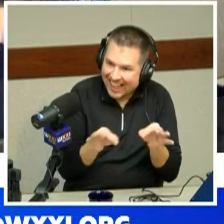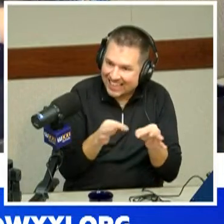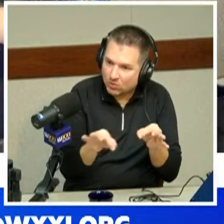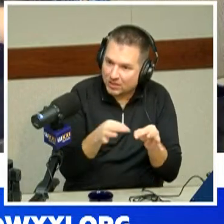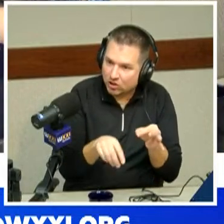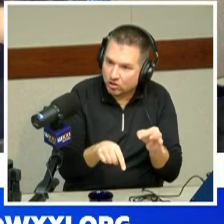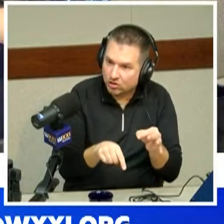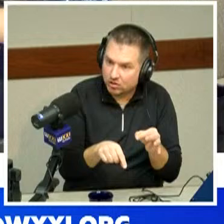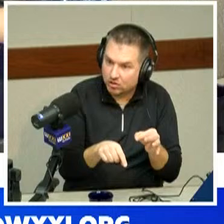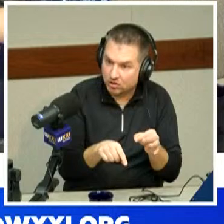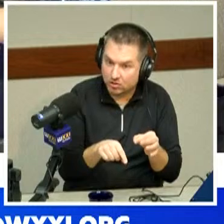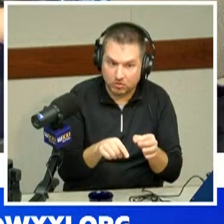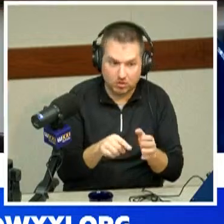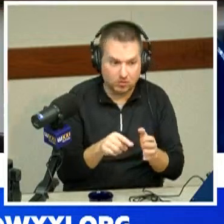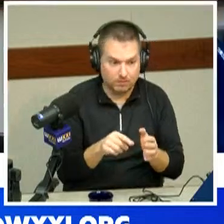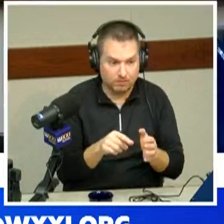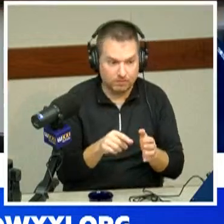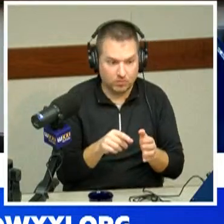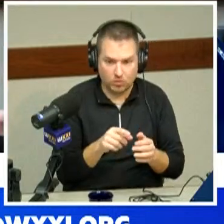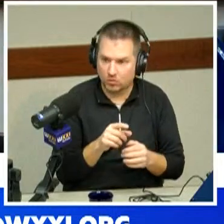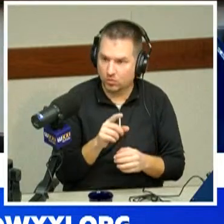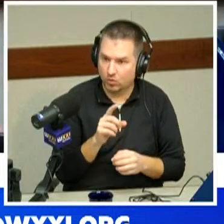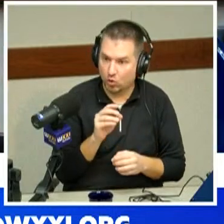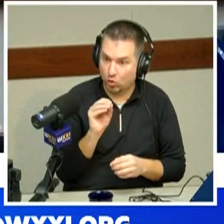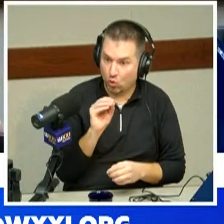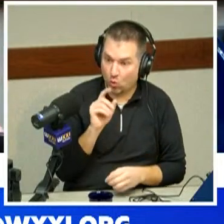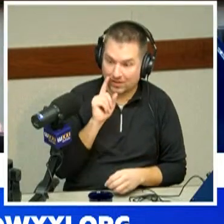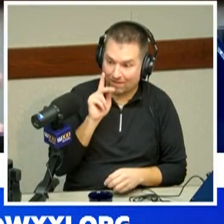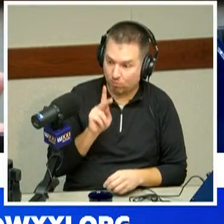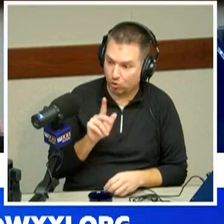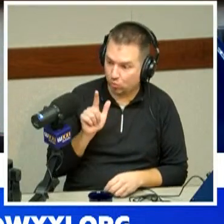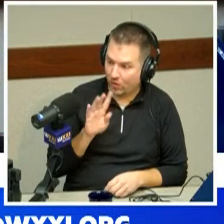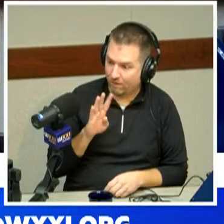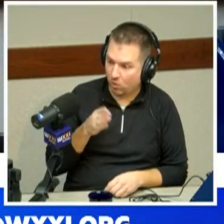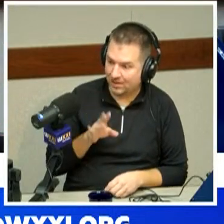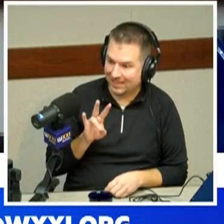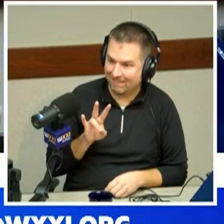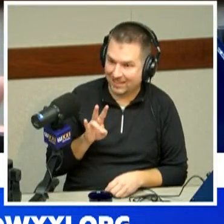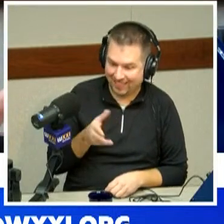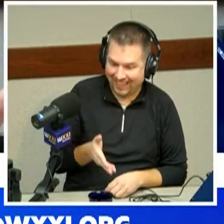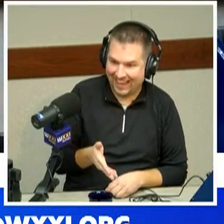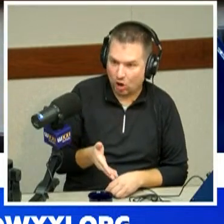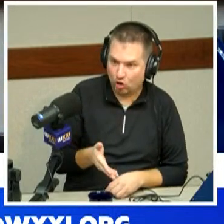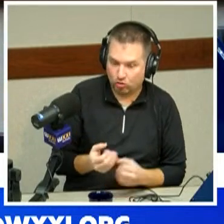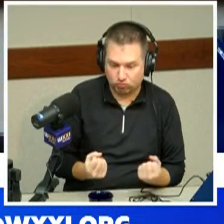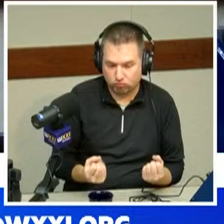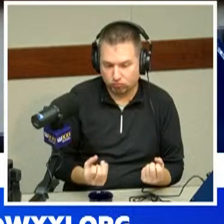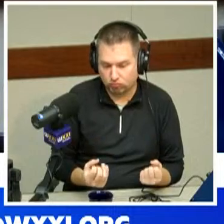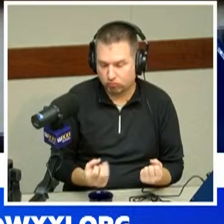unfortunately uh you don't have a deaf person 24/7 right there giving you the signs so being able to